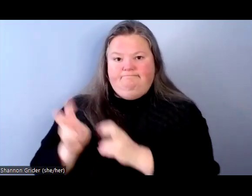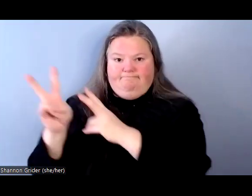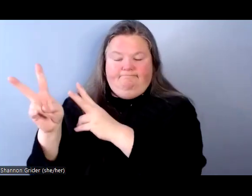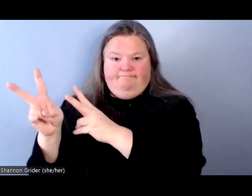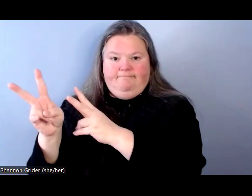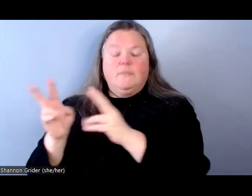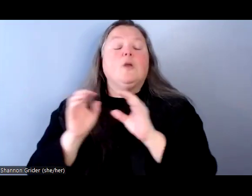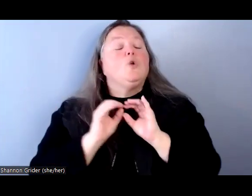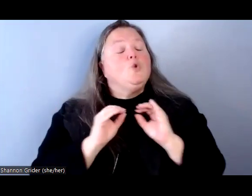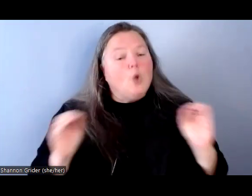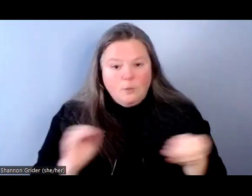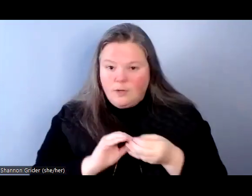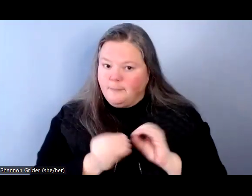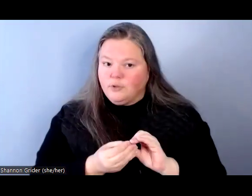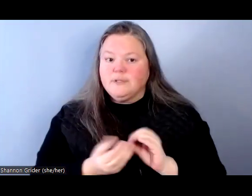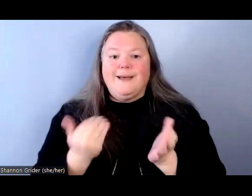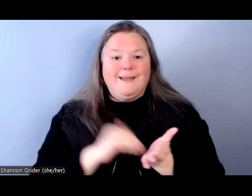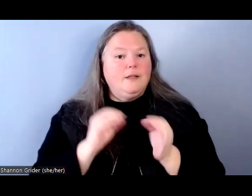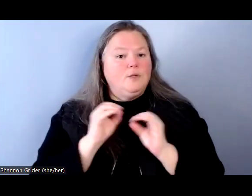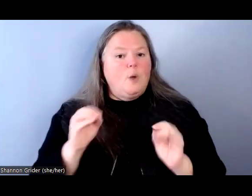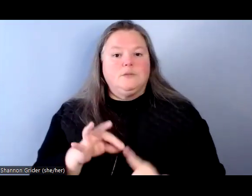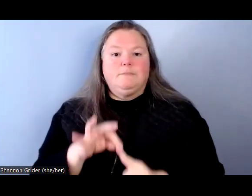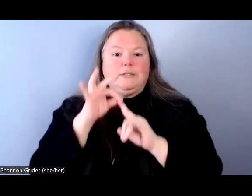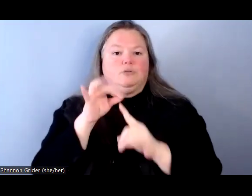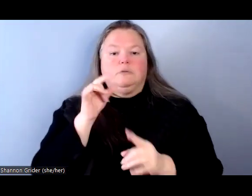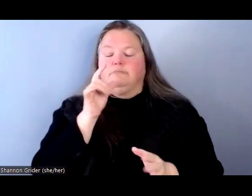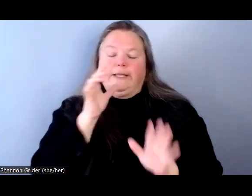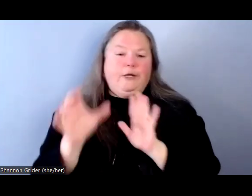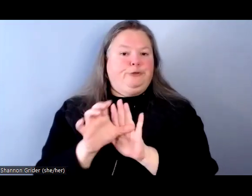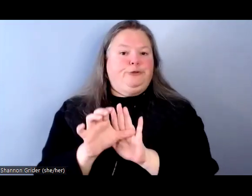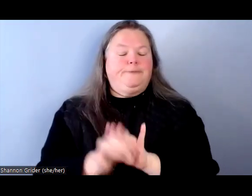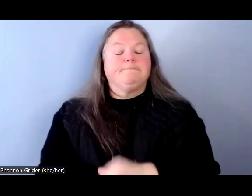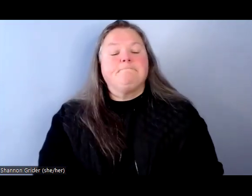with no numbers or special characters.